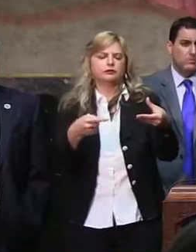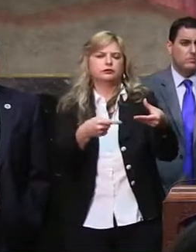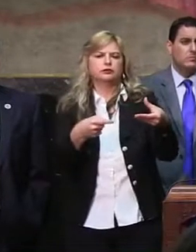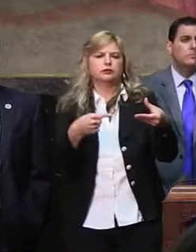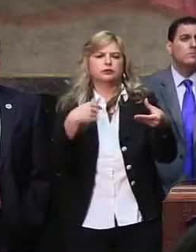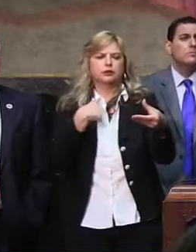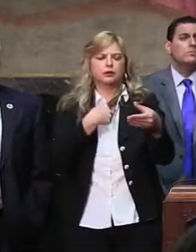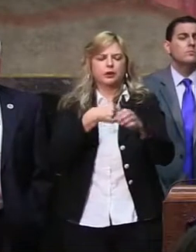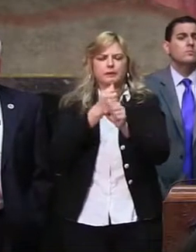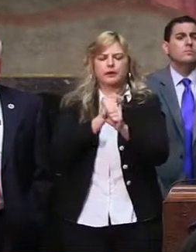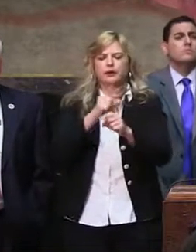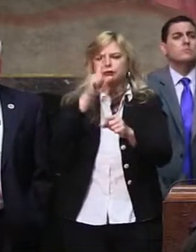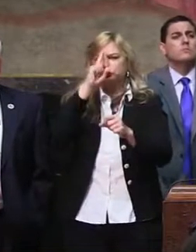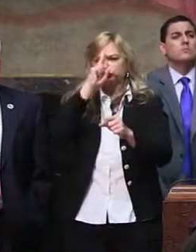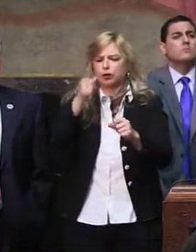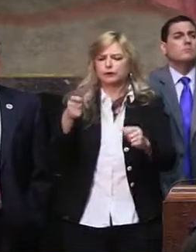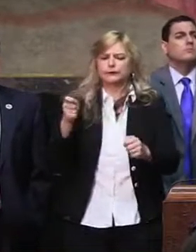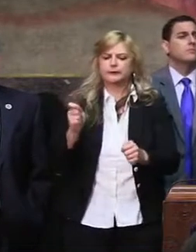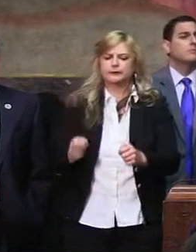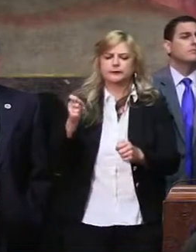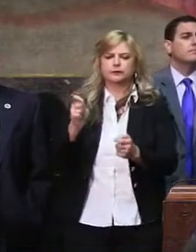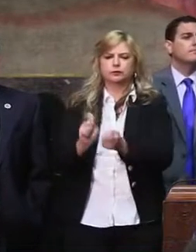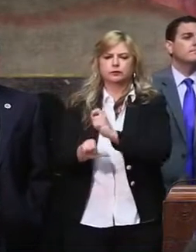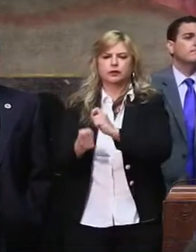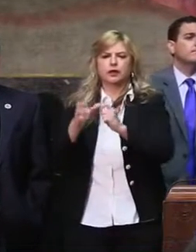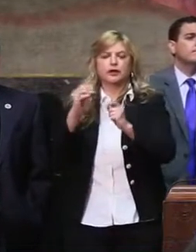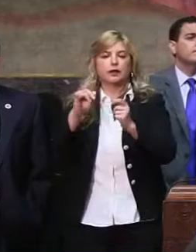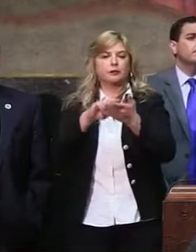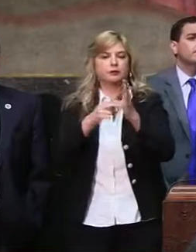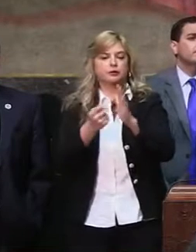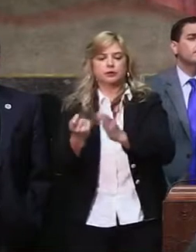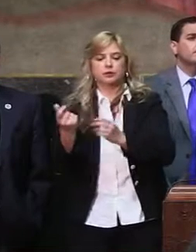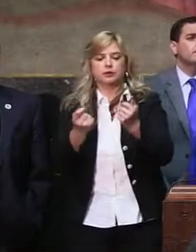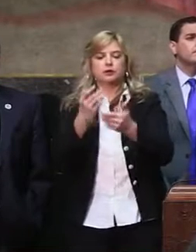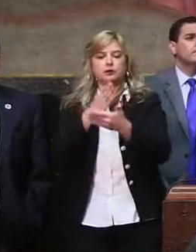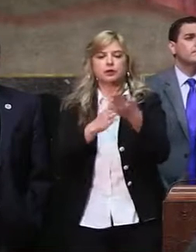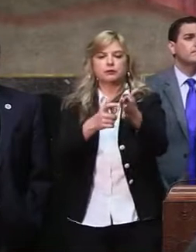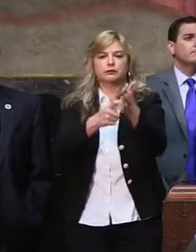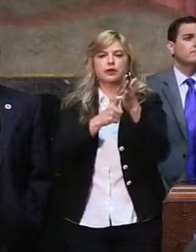reforms and means eliminating some mandatory numbers making more people eligible for